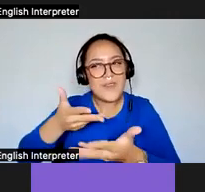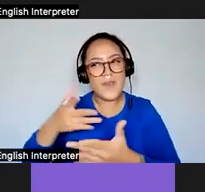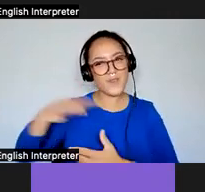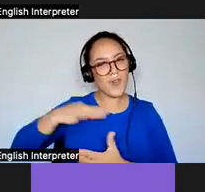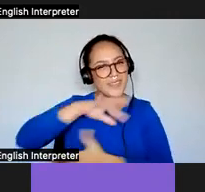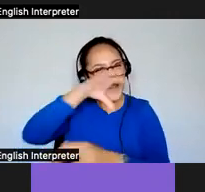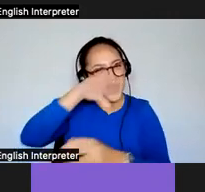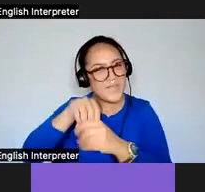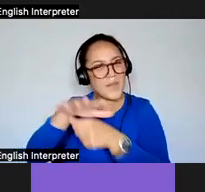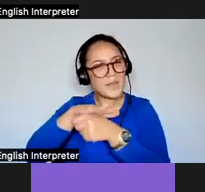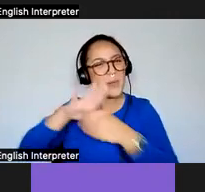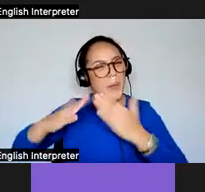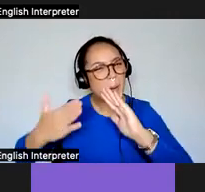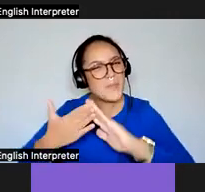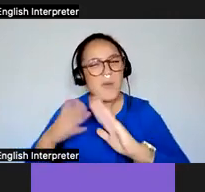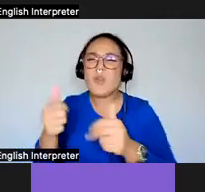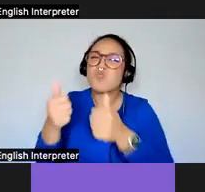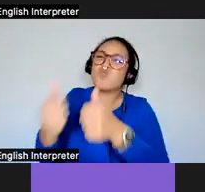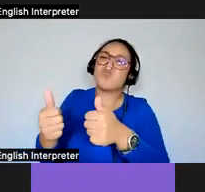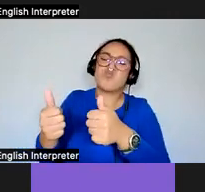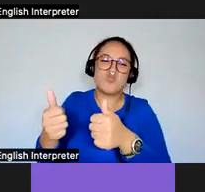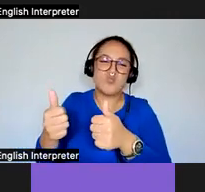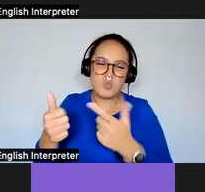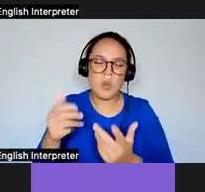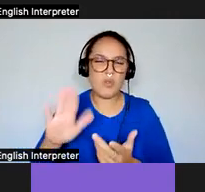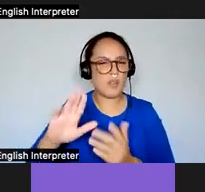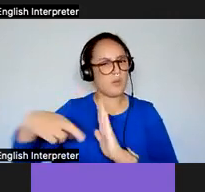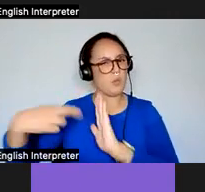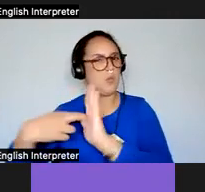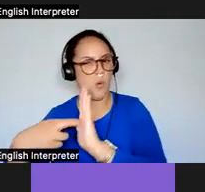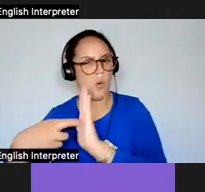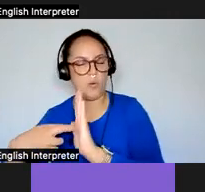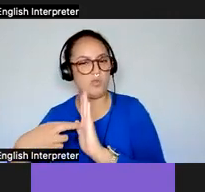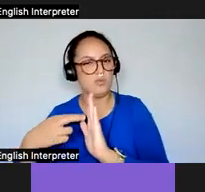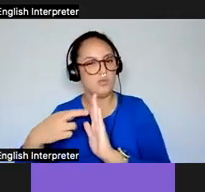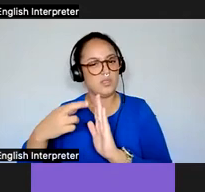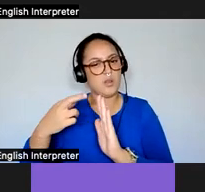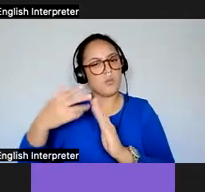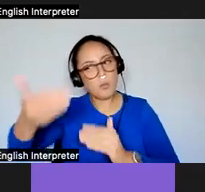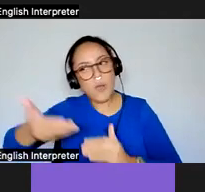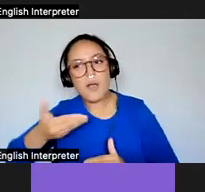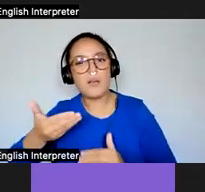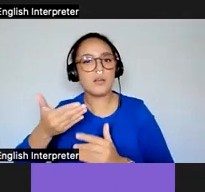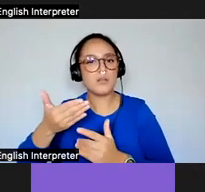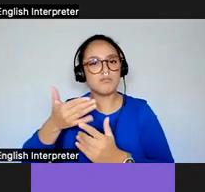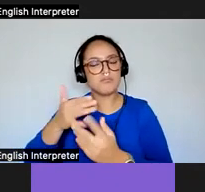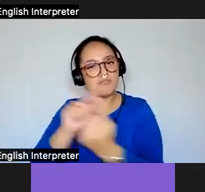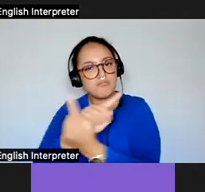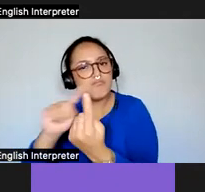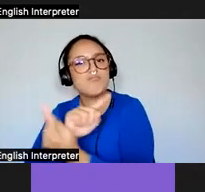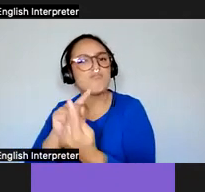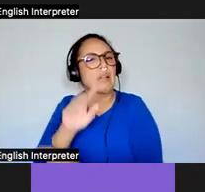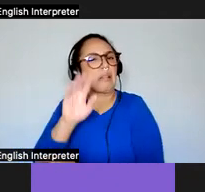involved in their local community. Next slide. Sorry for the siren.